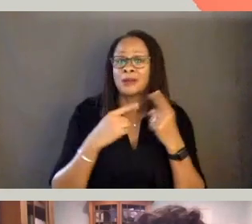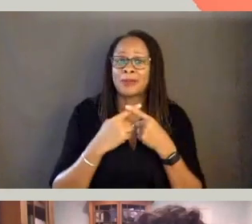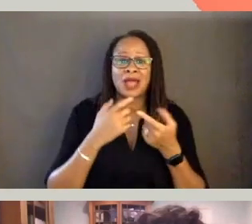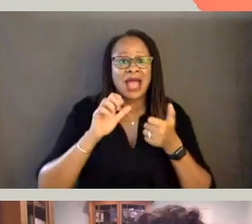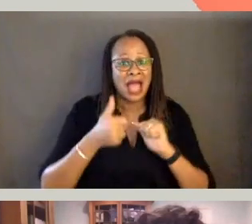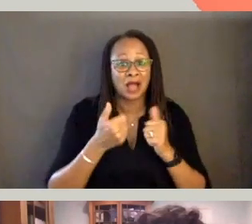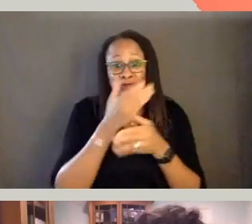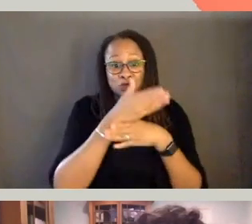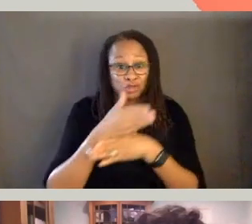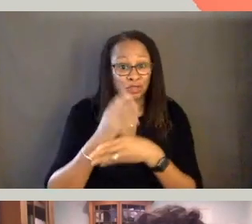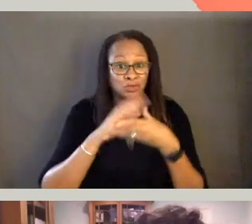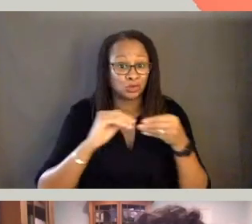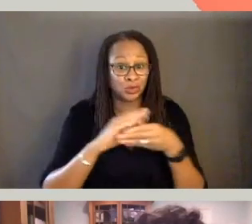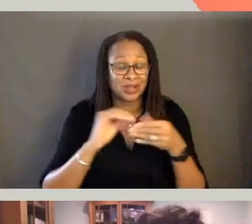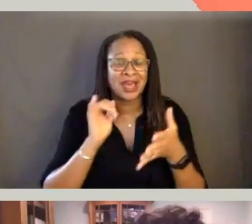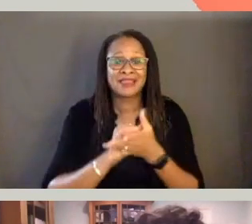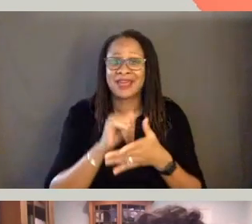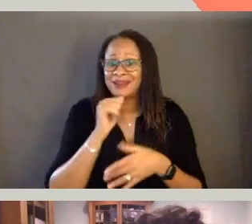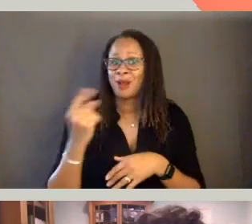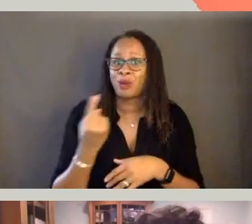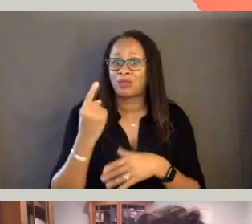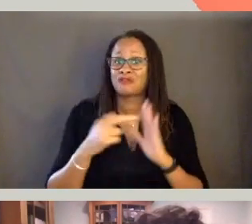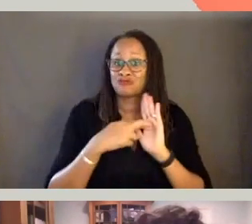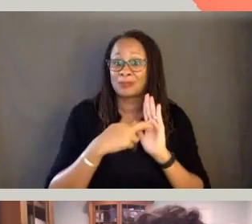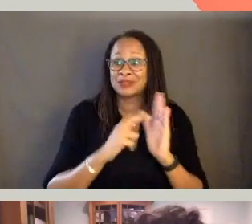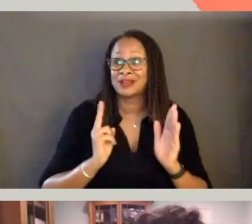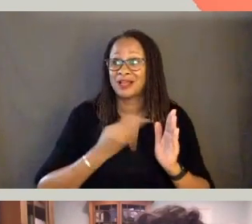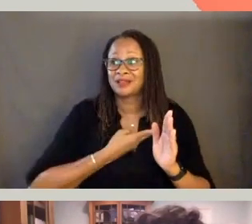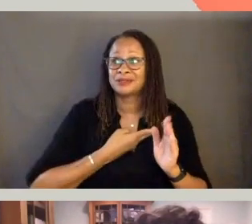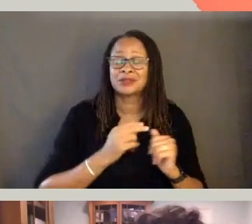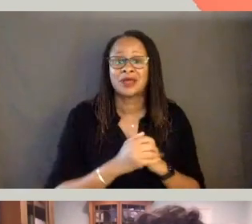that not only represented us, but felt like us.